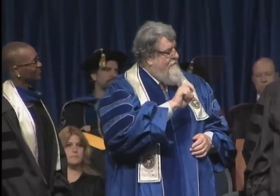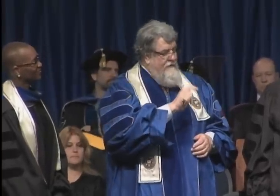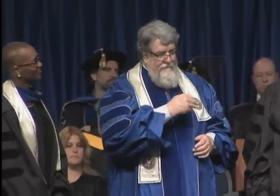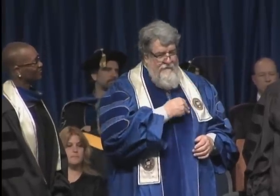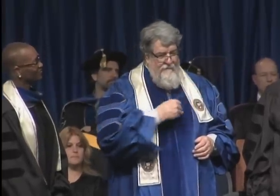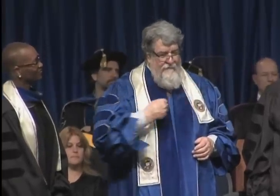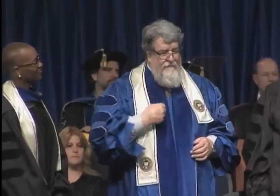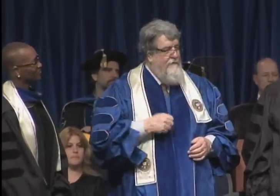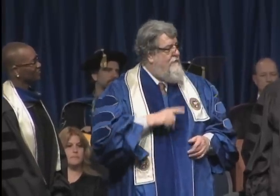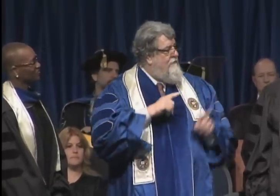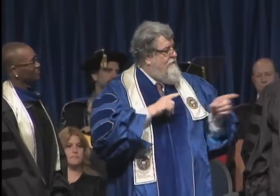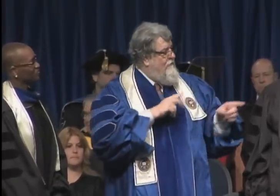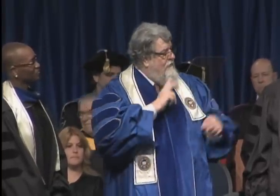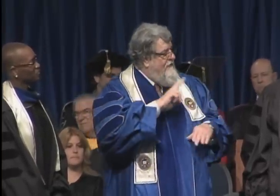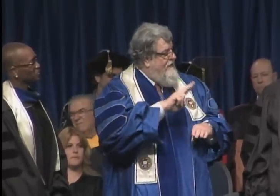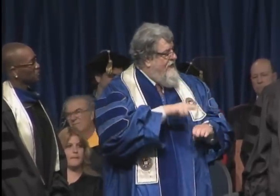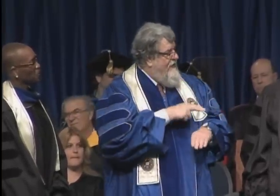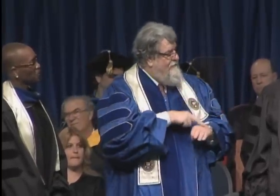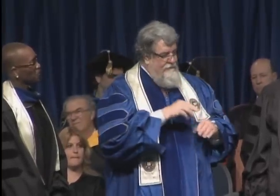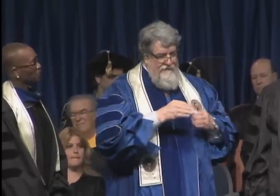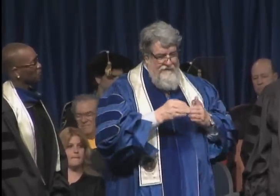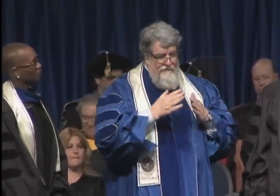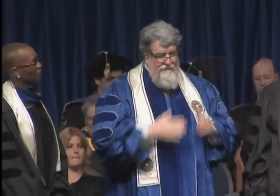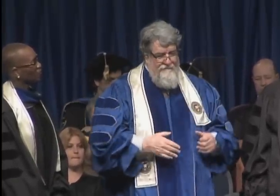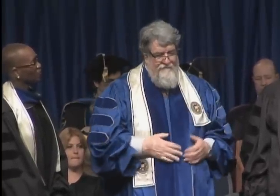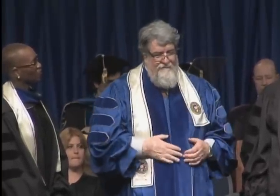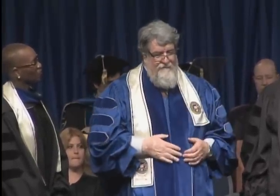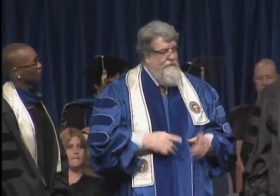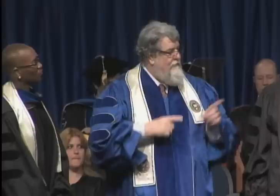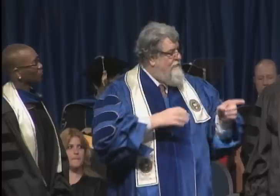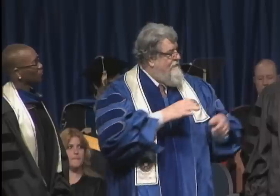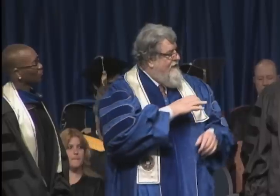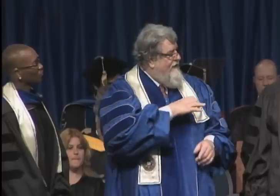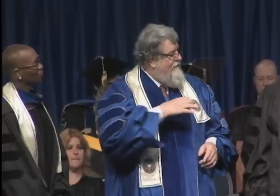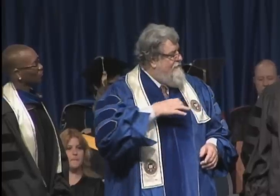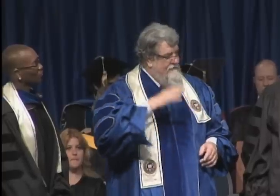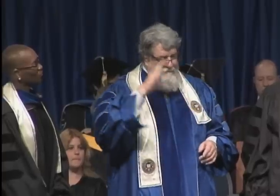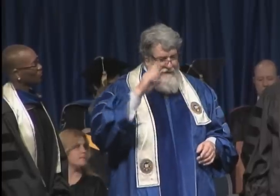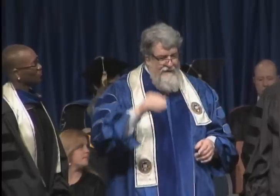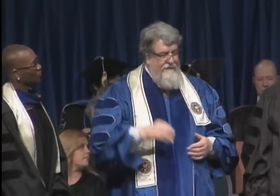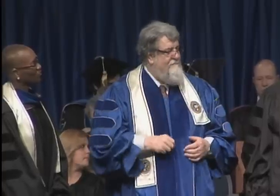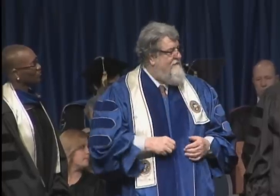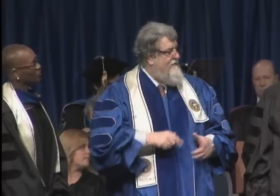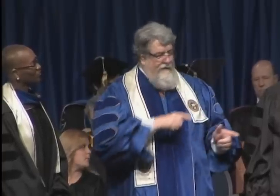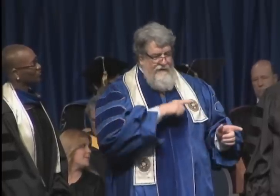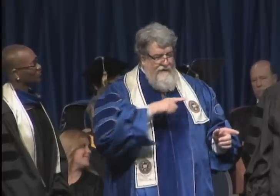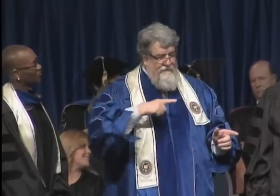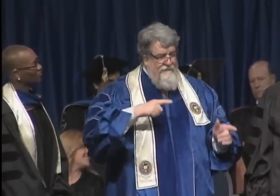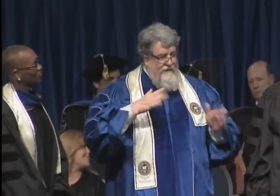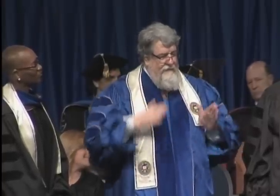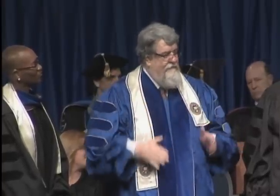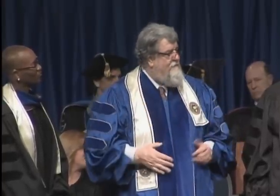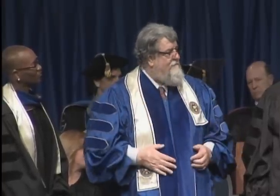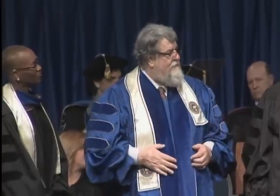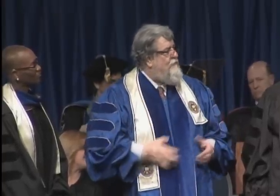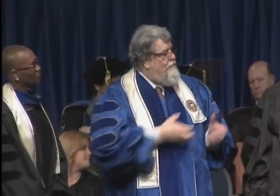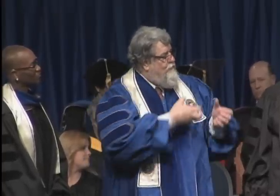Cabinet Member. National Leader. Congressman. Legislator.